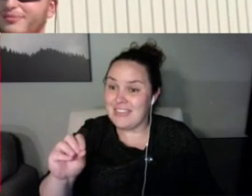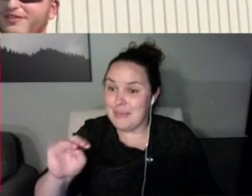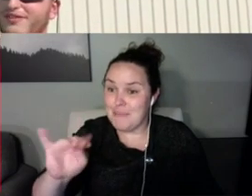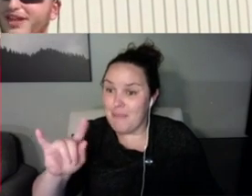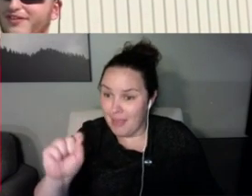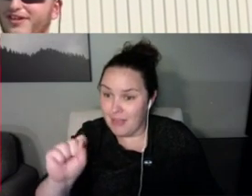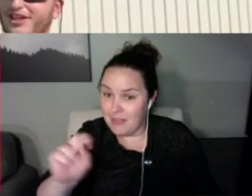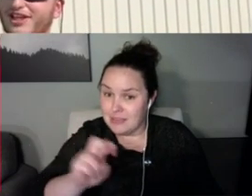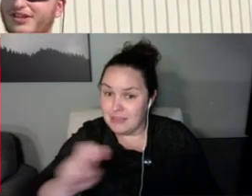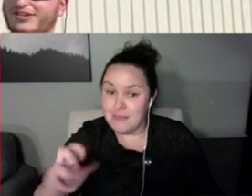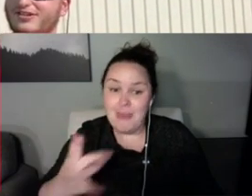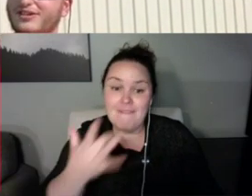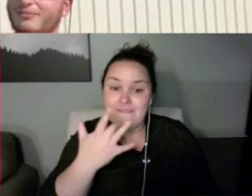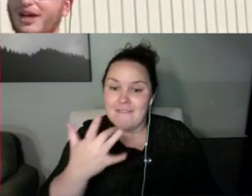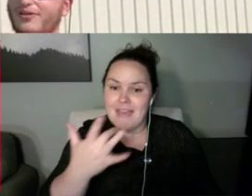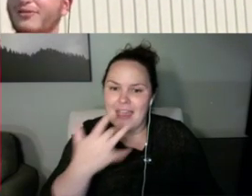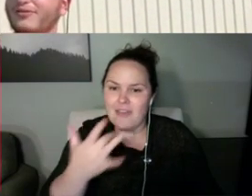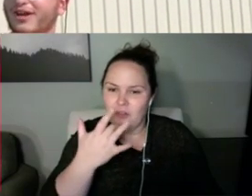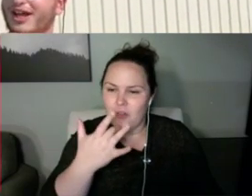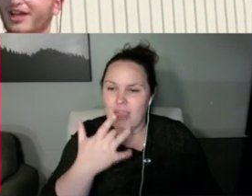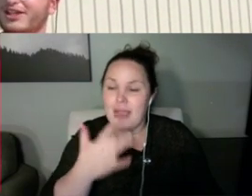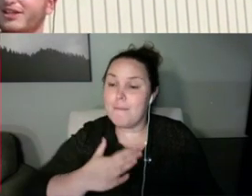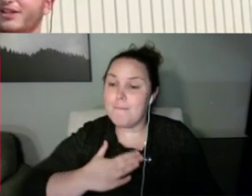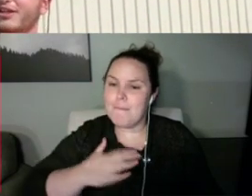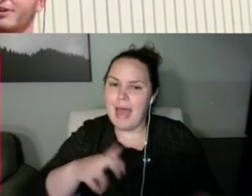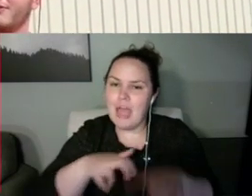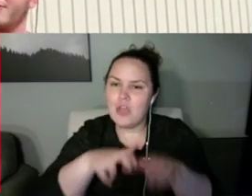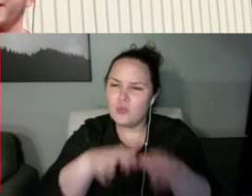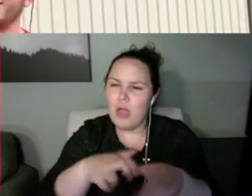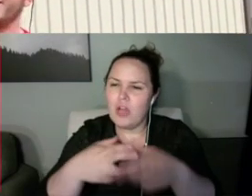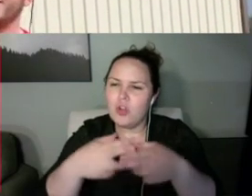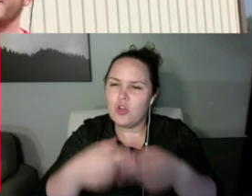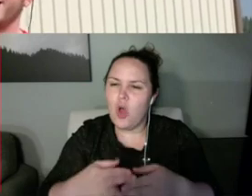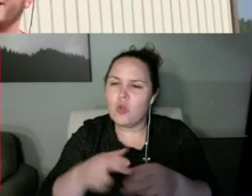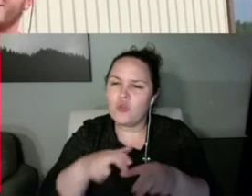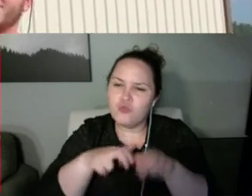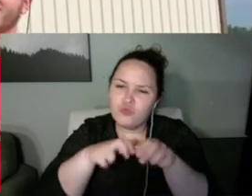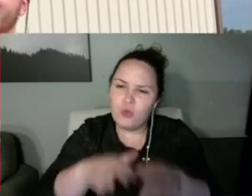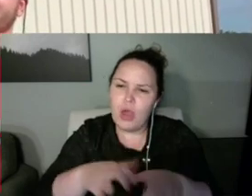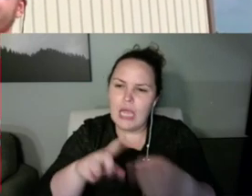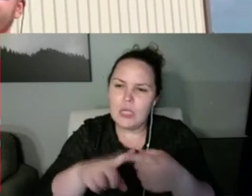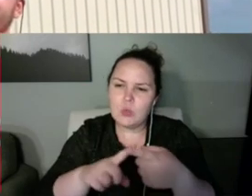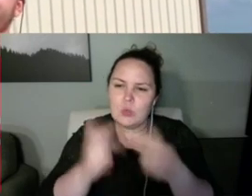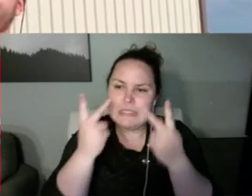that is my favorite is my own ride. It's called “Ride into Sight”.